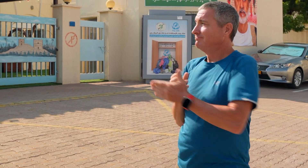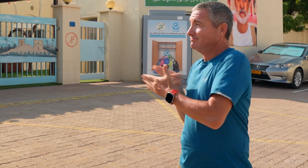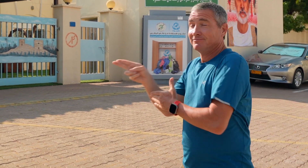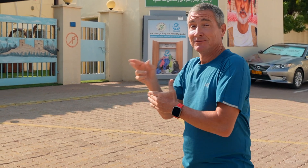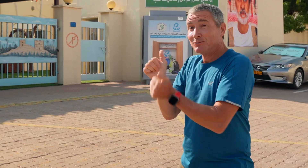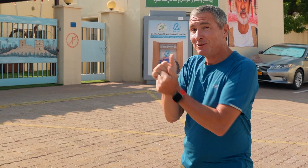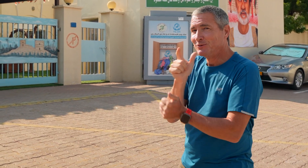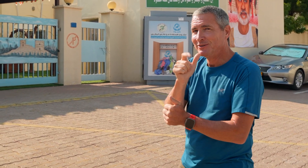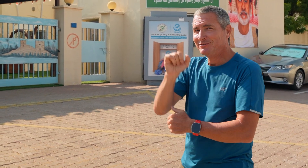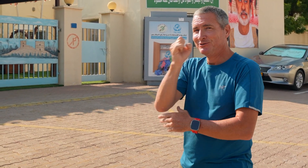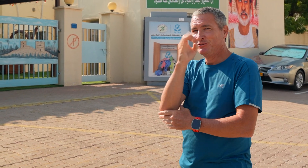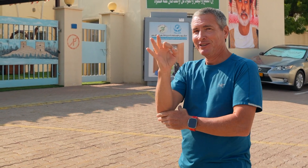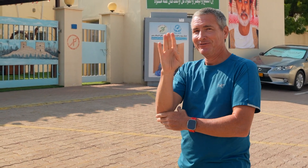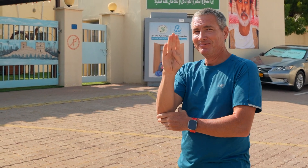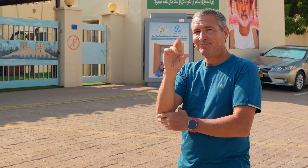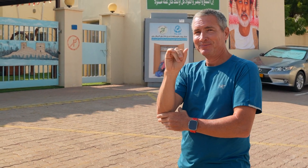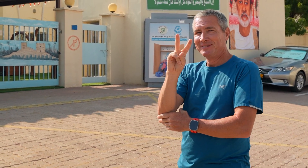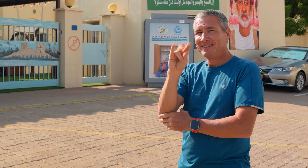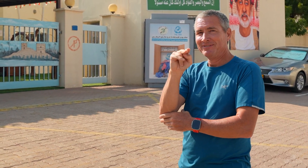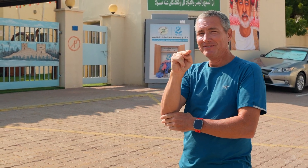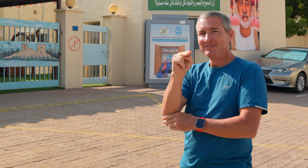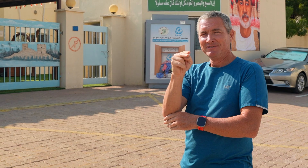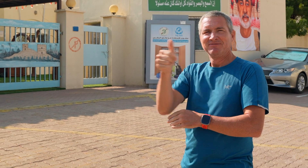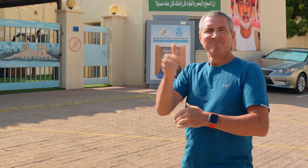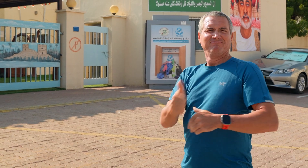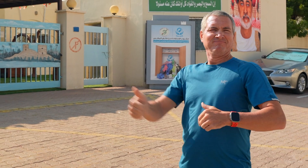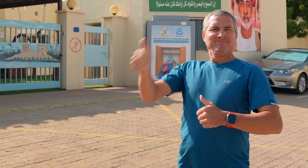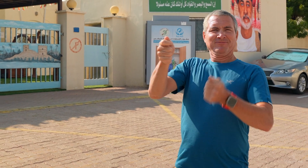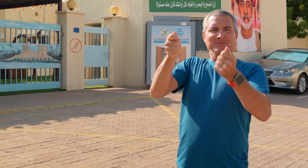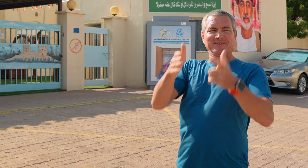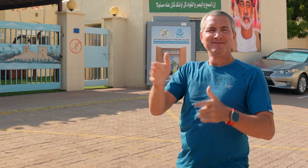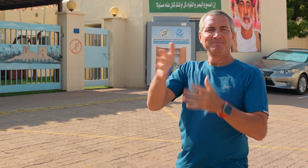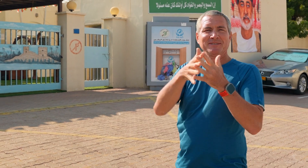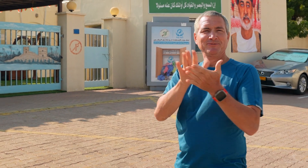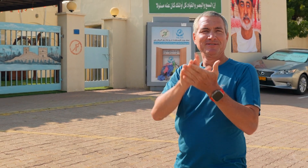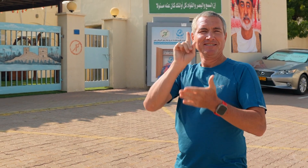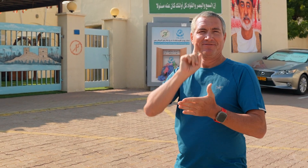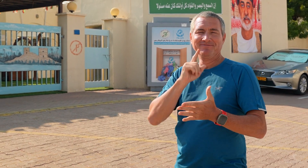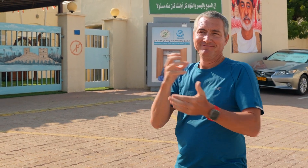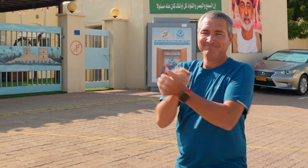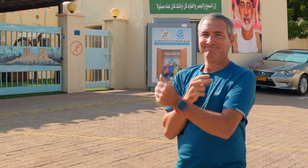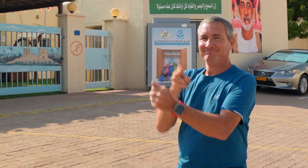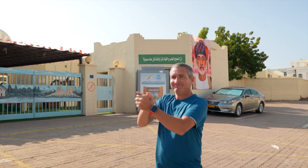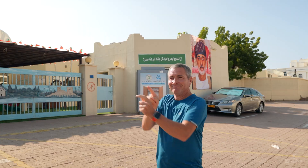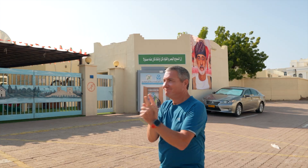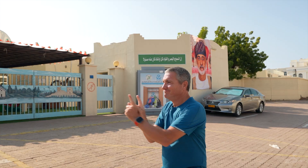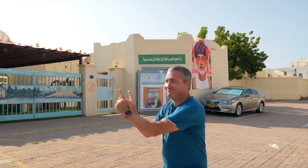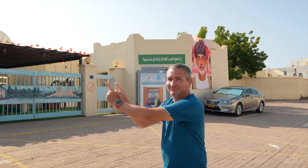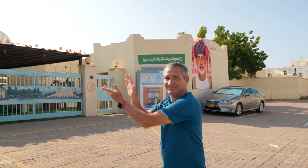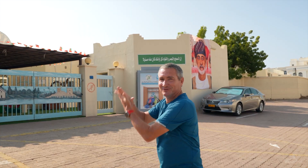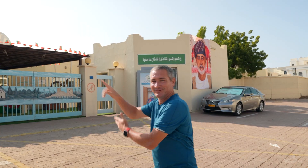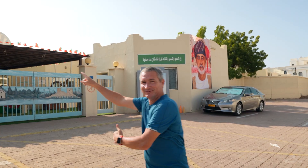I’m here with Jeff Bravin, the Executive Director of American School for the Deaf. Let’s head in!